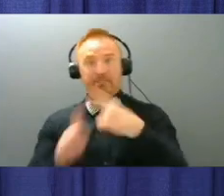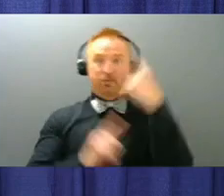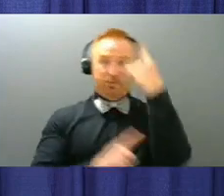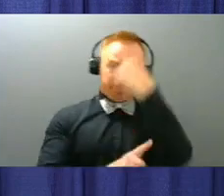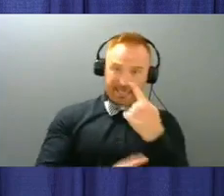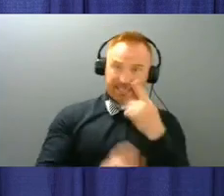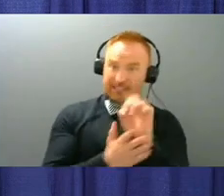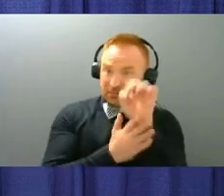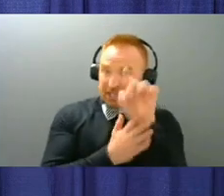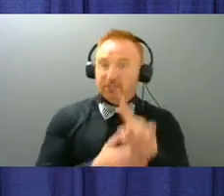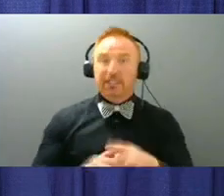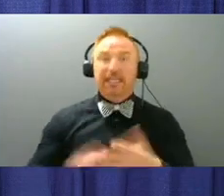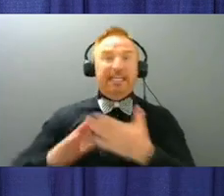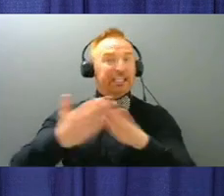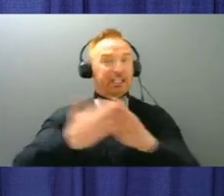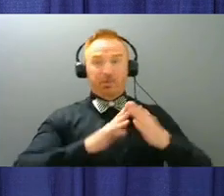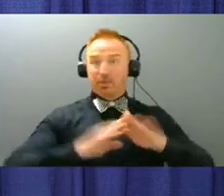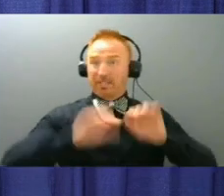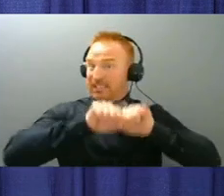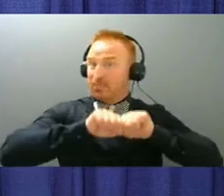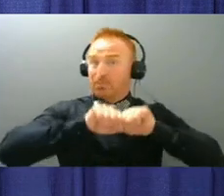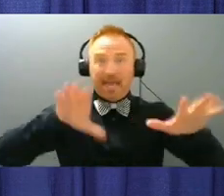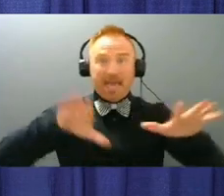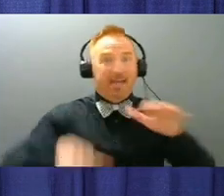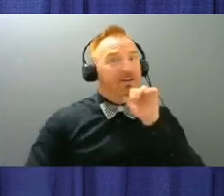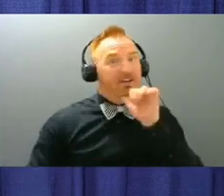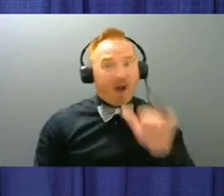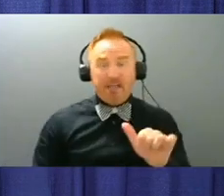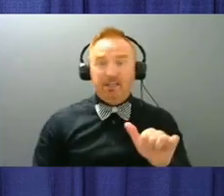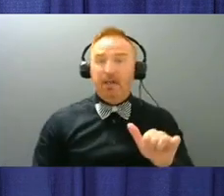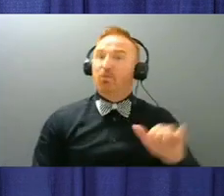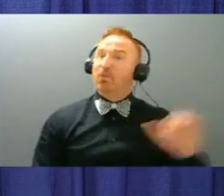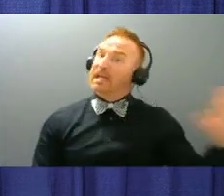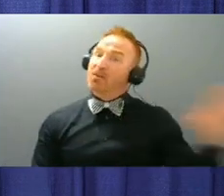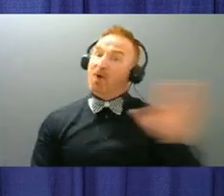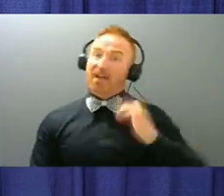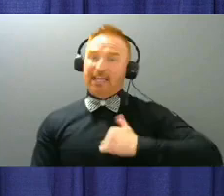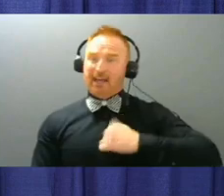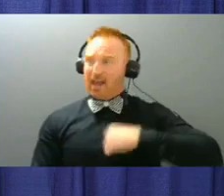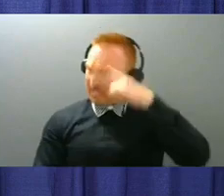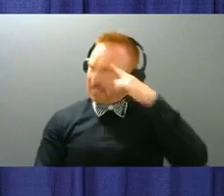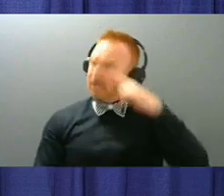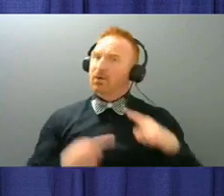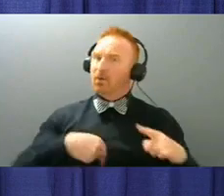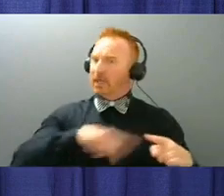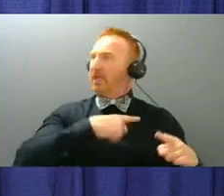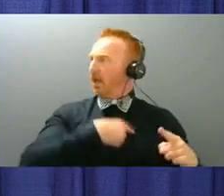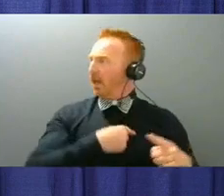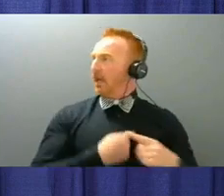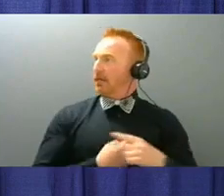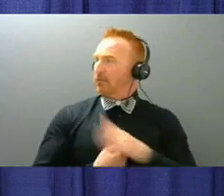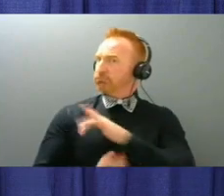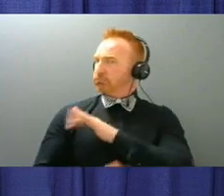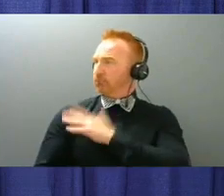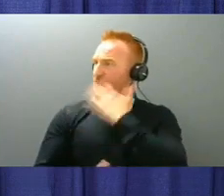education. We don't have community spread. I think we are in a better situation than most jurisdictions in Canada to get